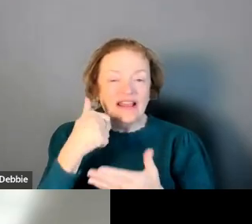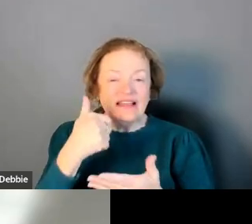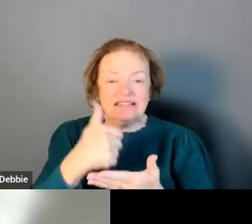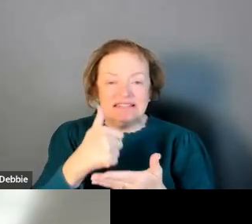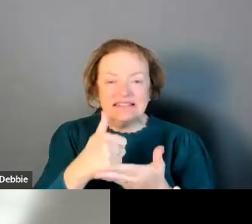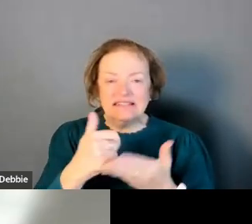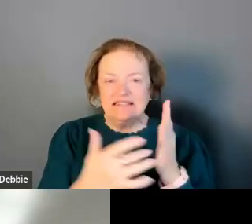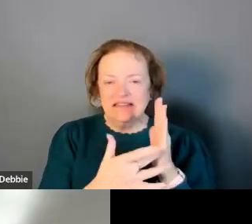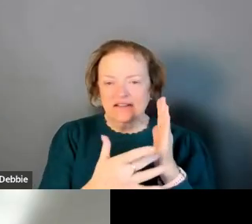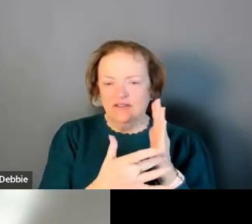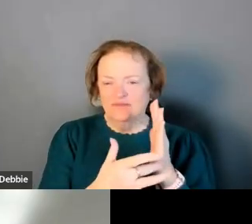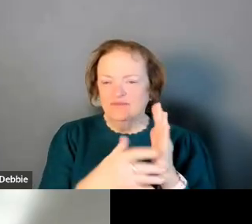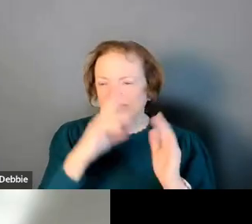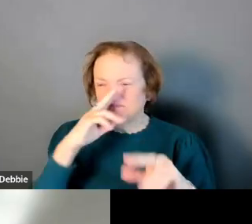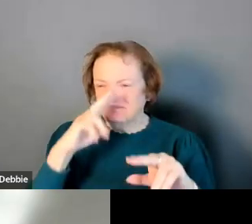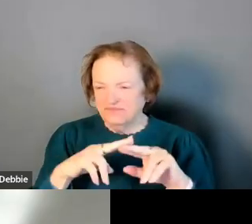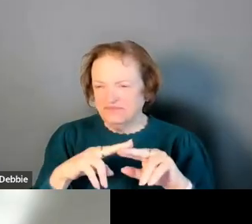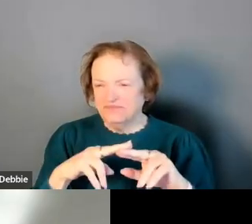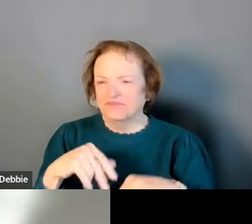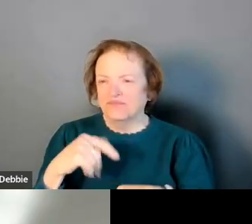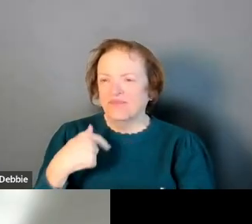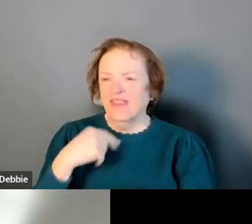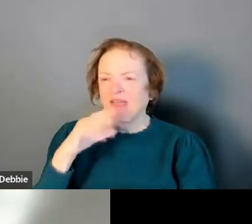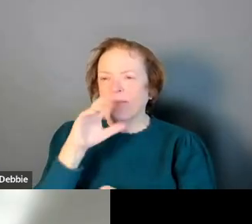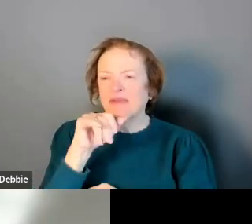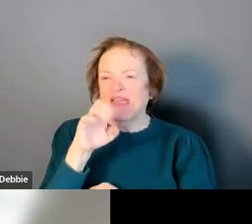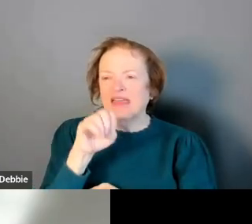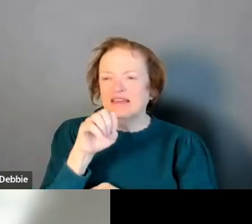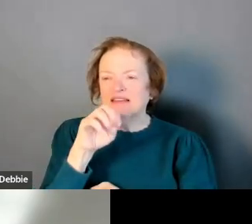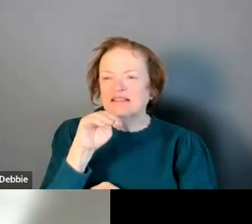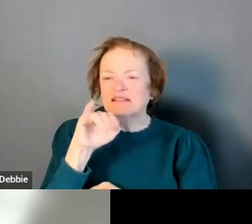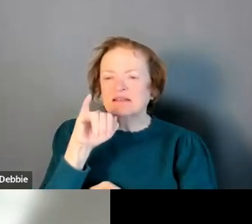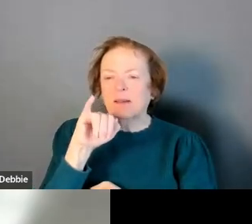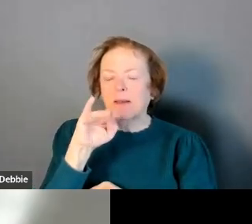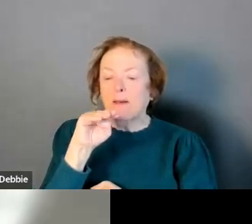So, hi, I am Candace McIntire. I am with the Resource Materials Technology